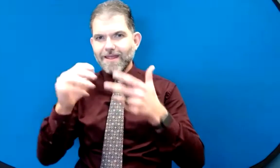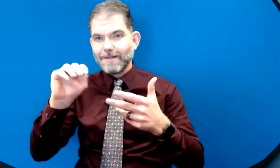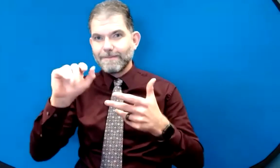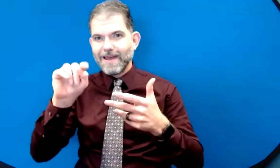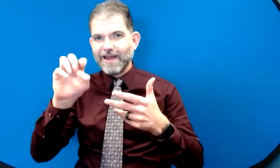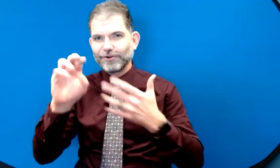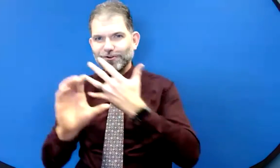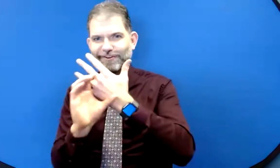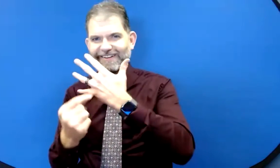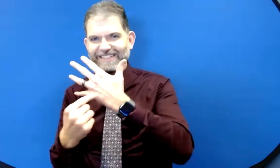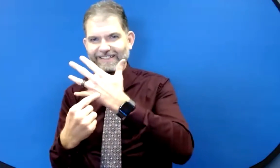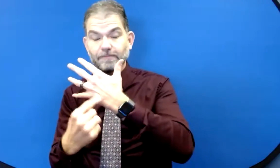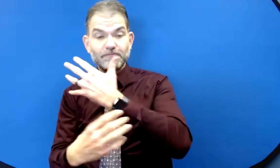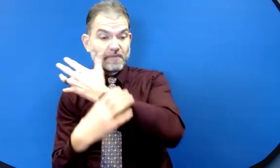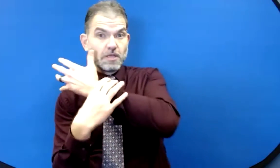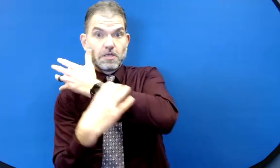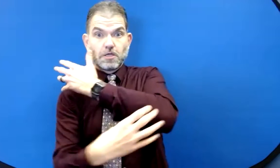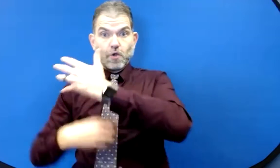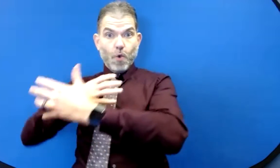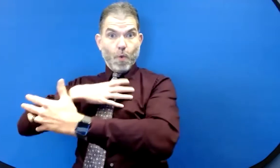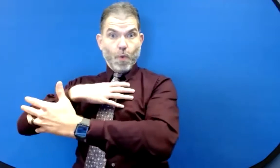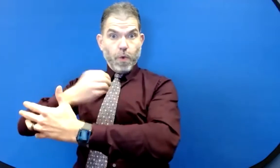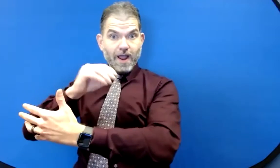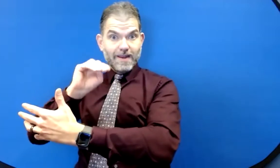ASL Interpreter: and there's also gray matter. ASL Interpreter: Is there